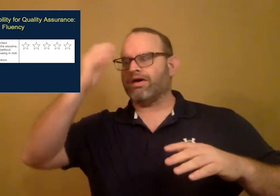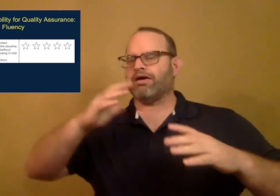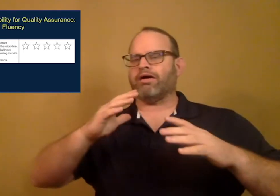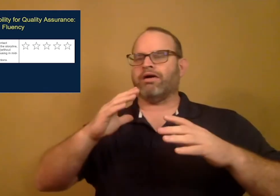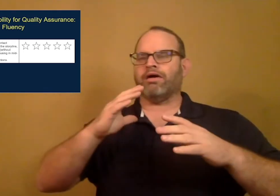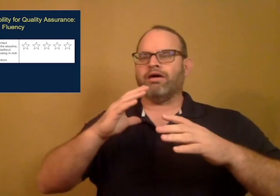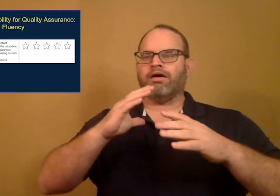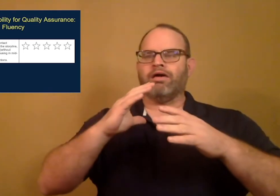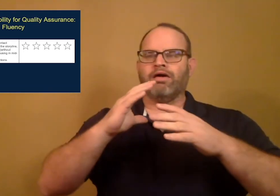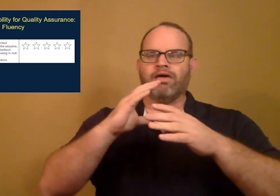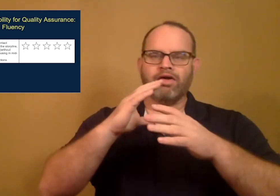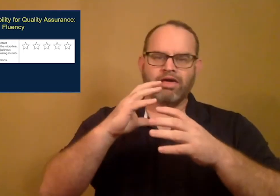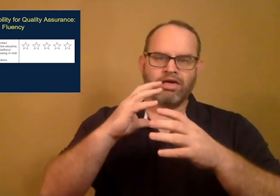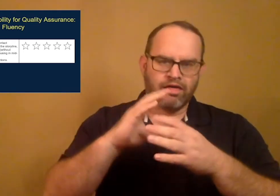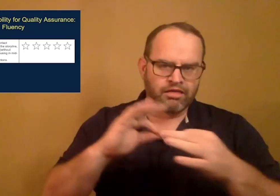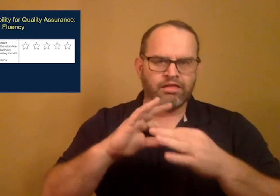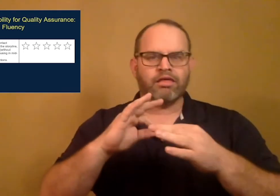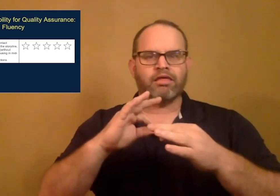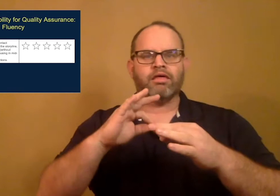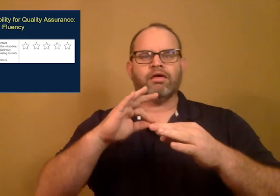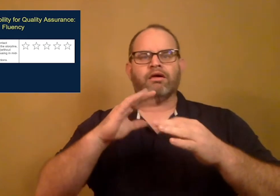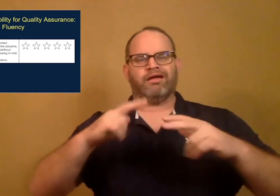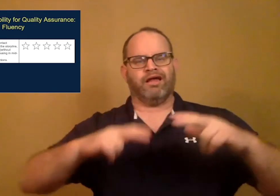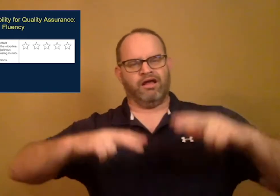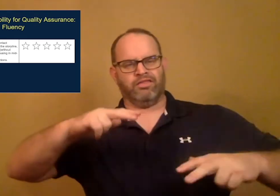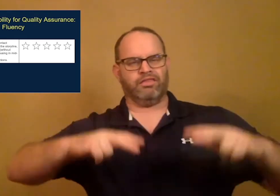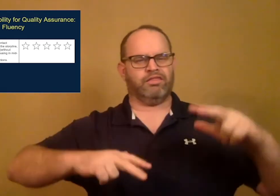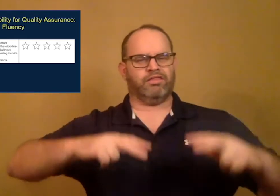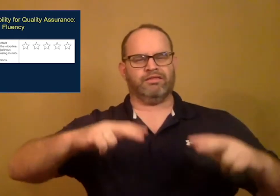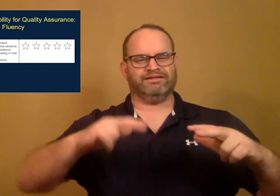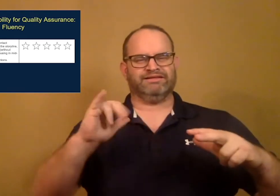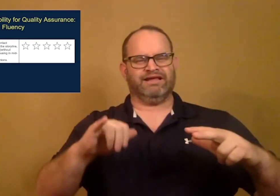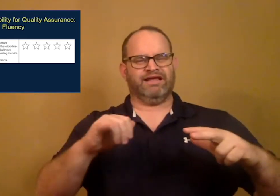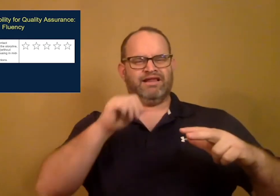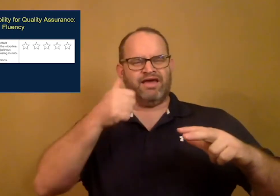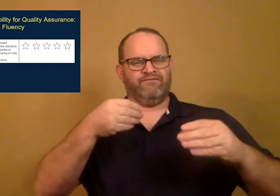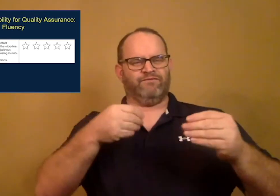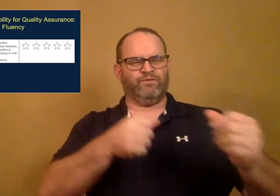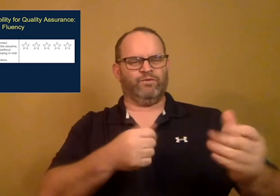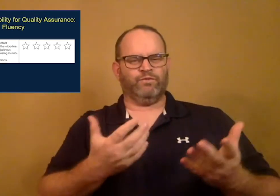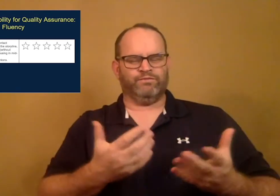If the delivery has awkward moments where the signer might seem to be lost, it is not a sign of fluency.